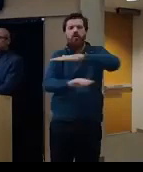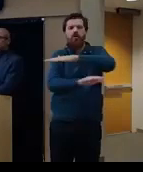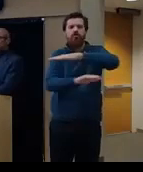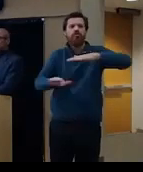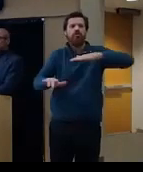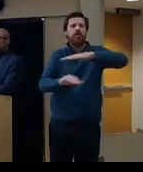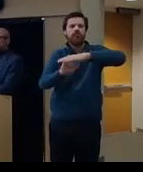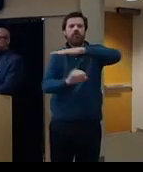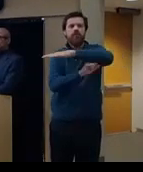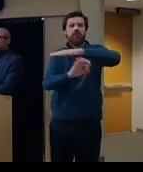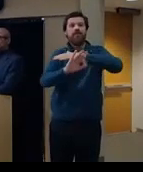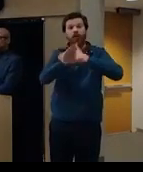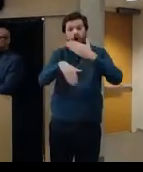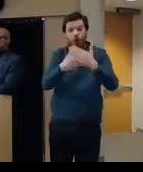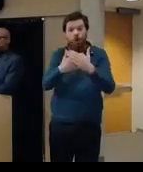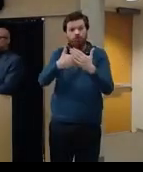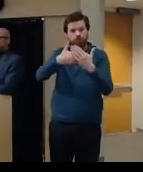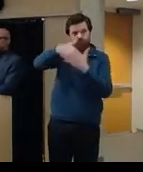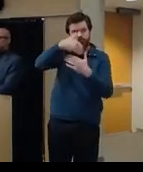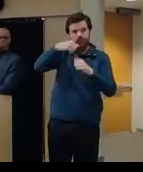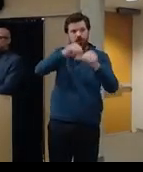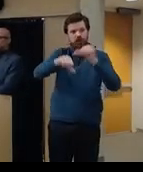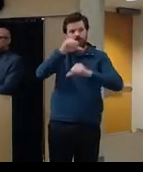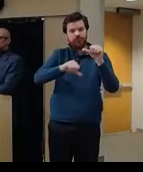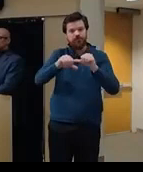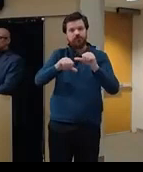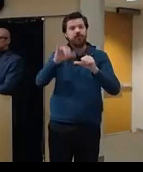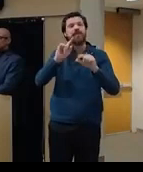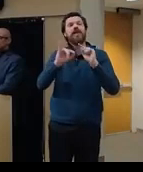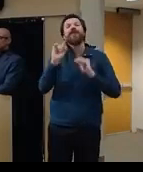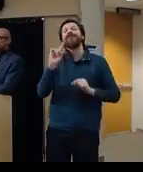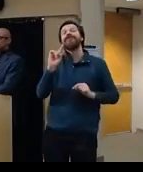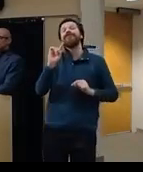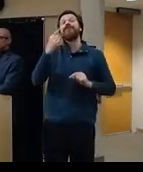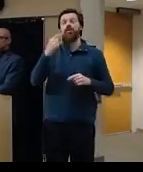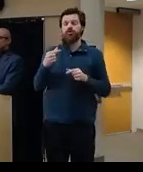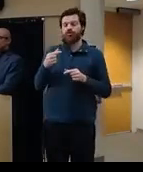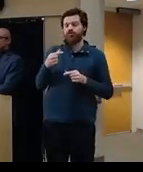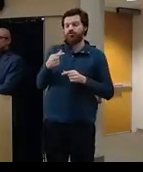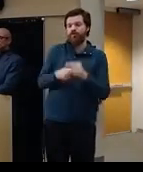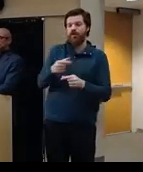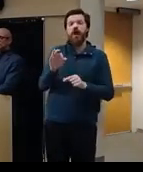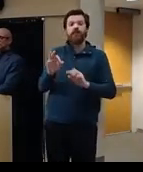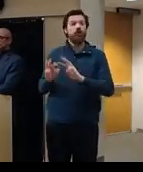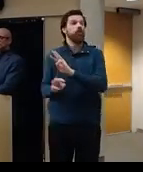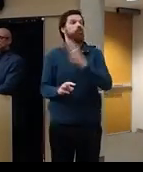of the entire social sciences but it was this first generation of of Western psychologists